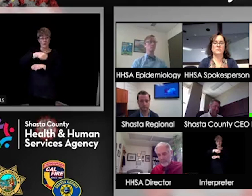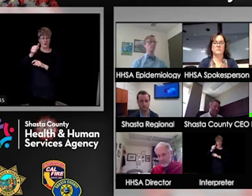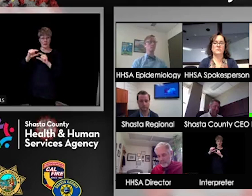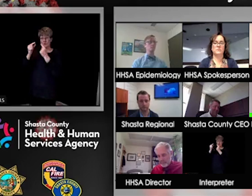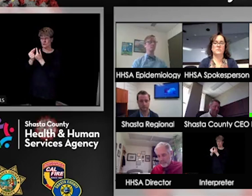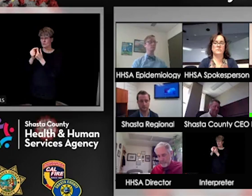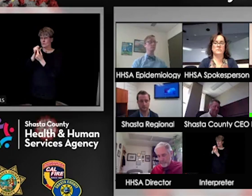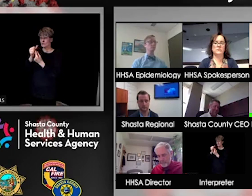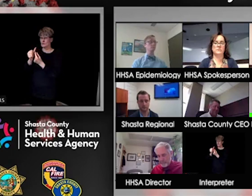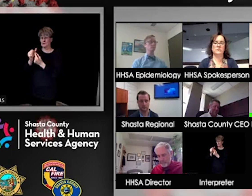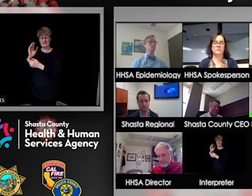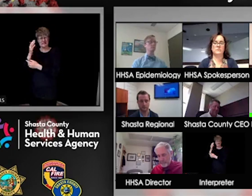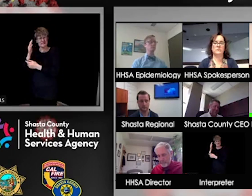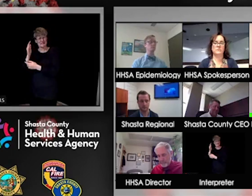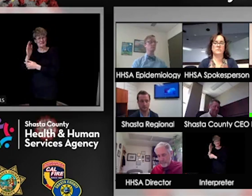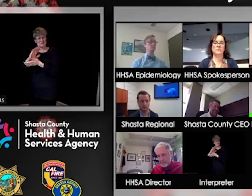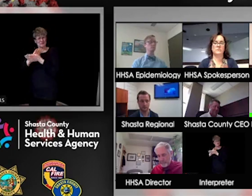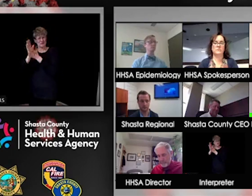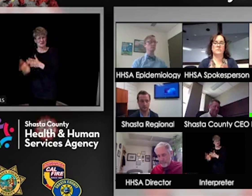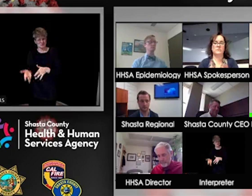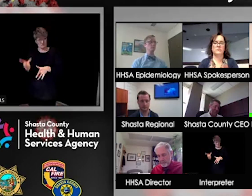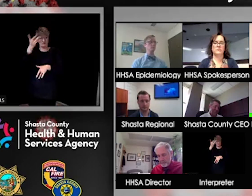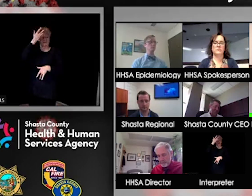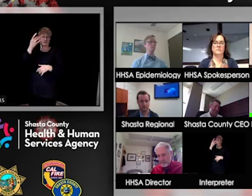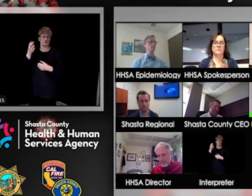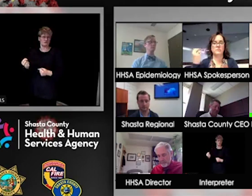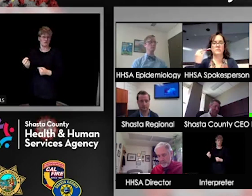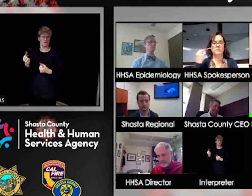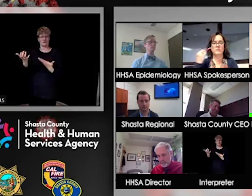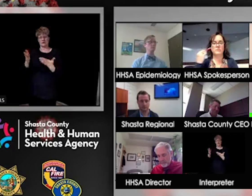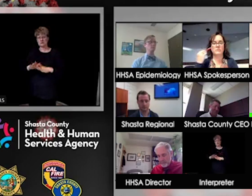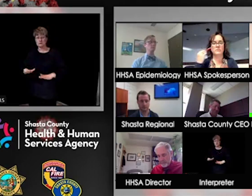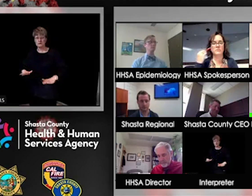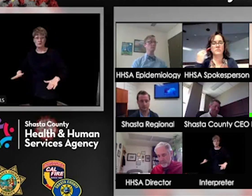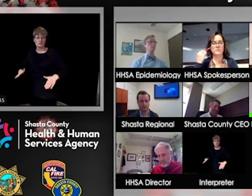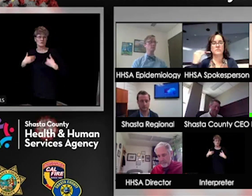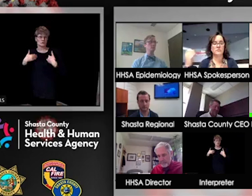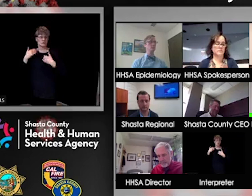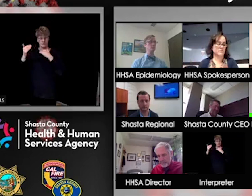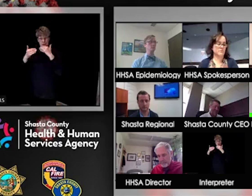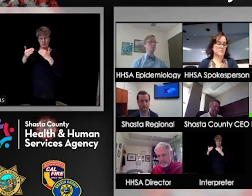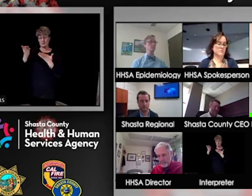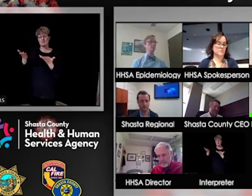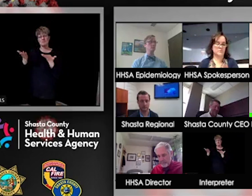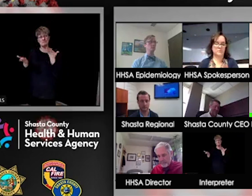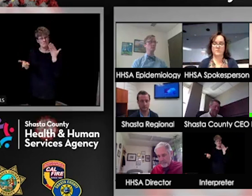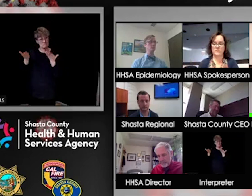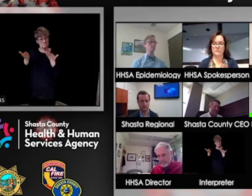and young adults, if there are ways that they can go about having some normalcy in their